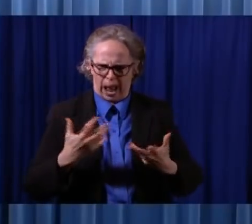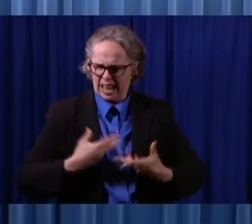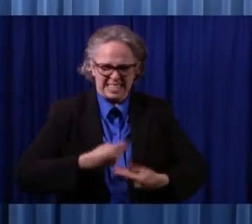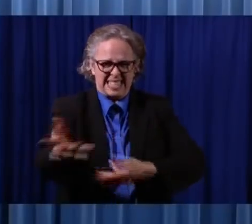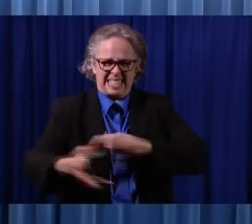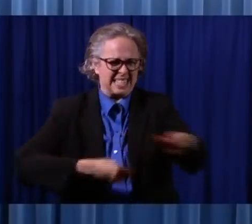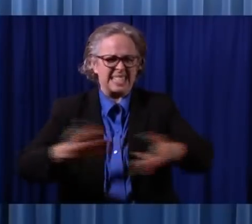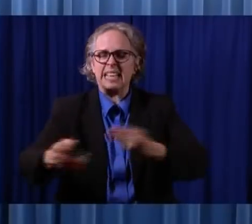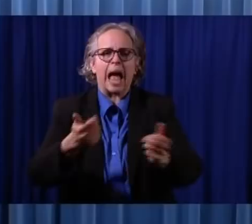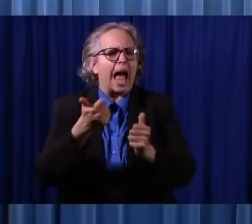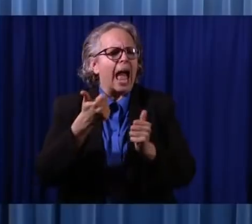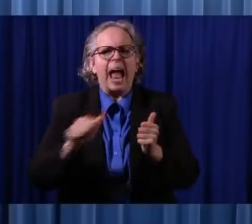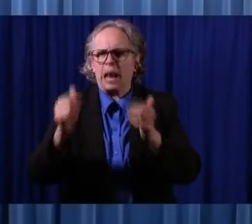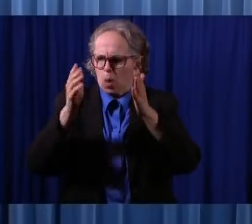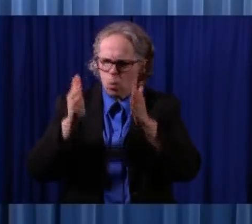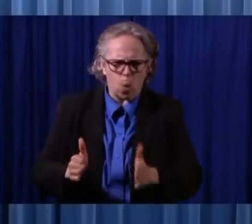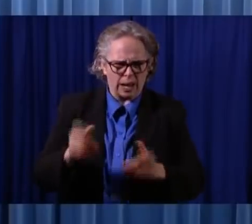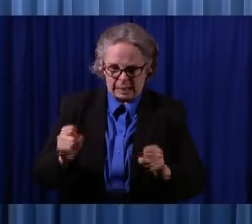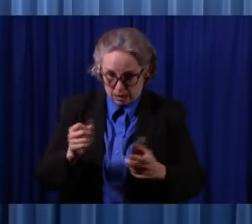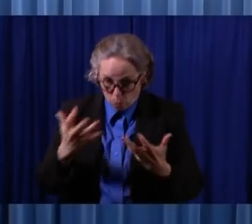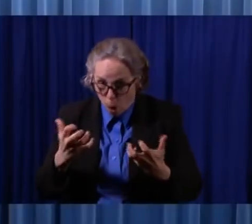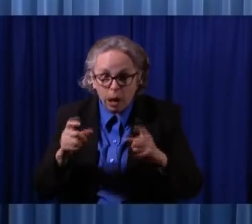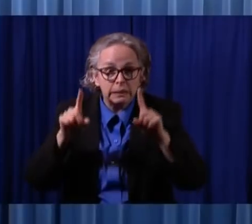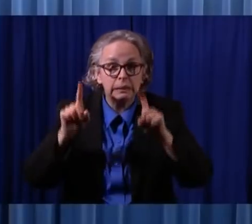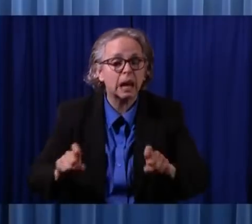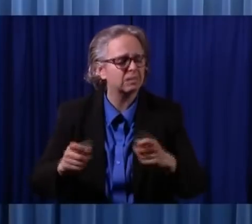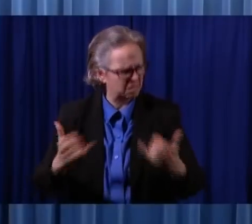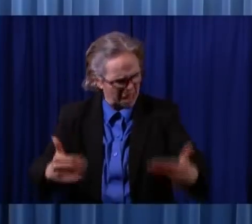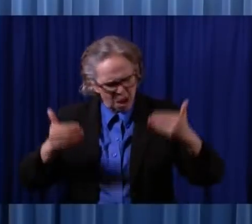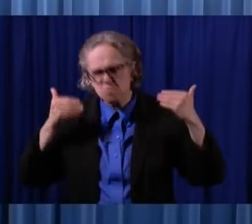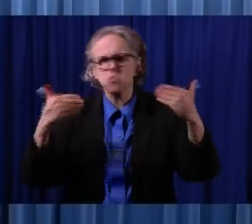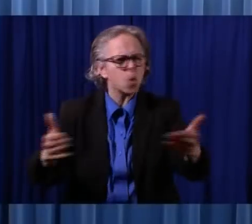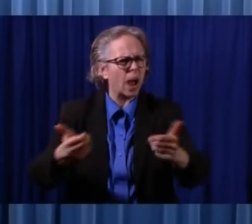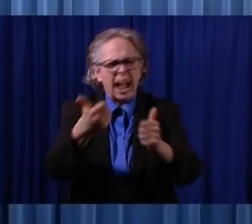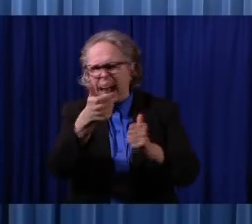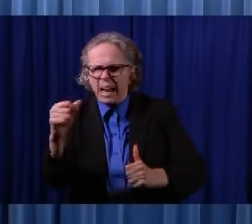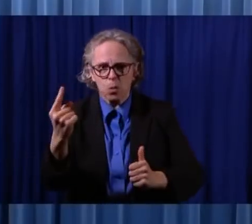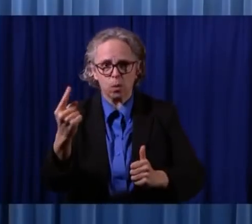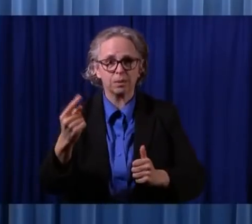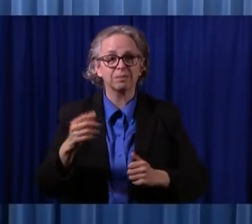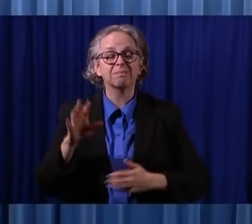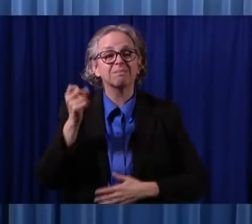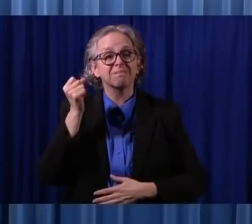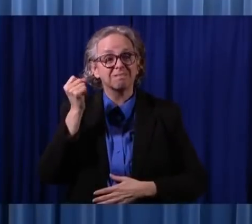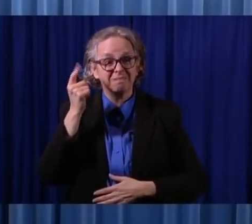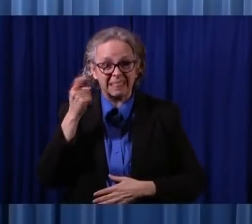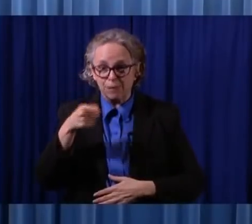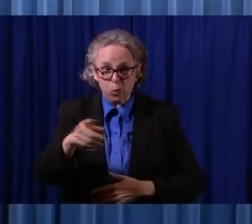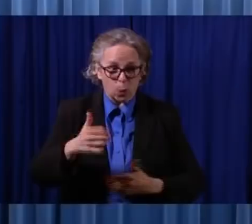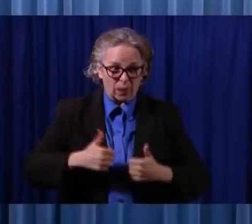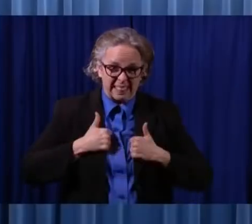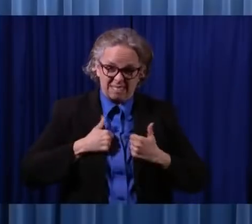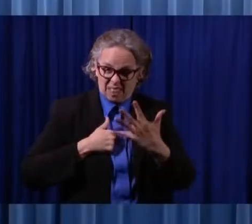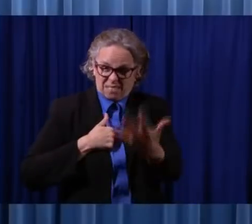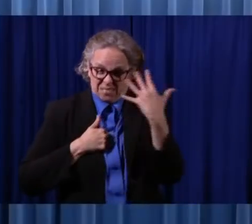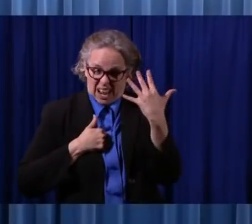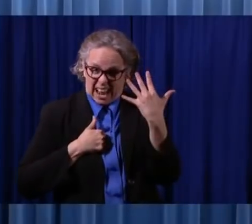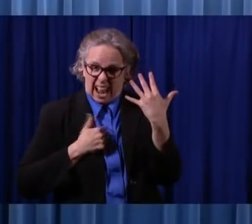IT TO BE PROGRESSING, WE HAVE TO TEST MORE AND WE NOW HAVE THE CAPABILITY TO TEST MORE. THAT CAPACITY CONTINUES TO GO UP. NOW, WE CAN TEST ANYBODY.